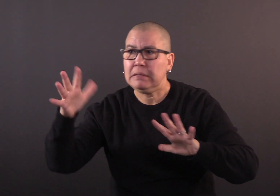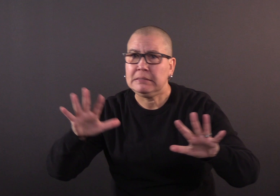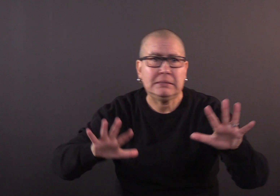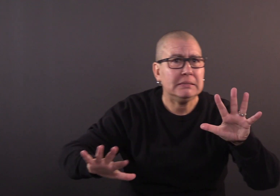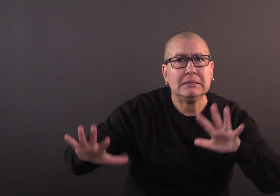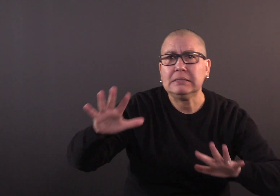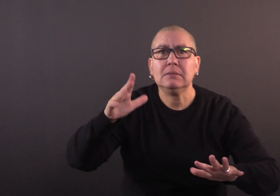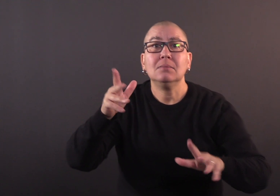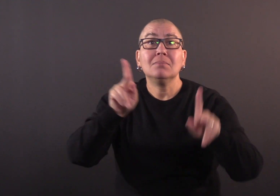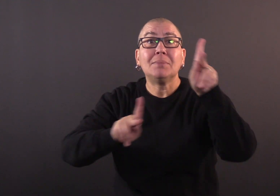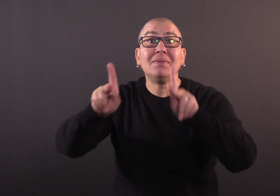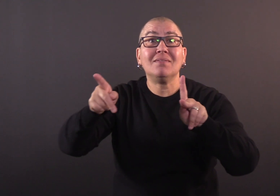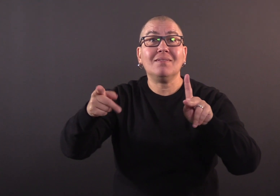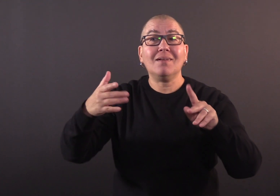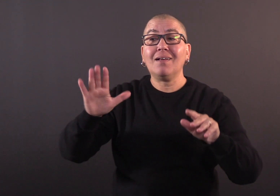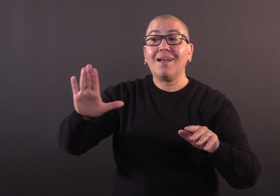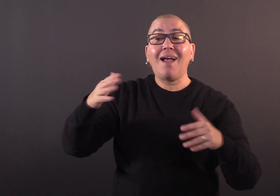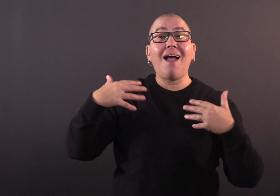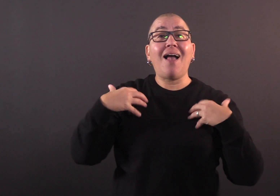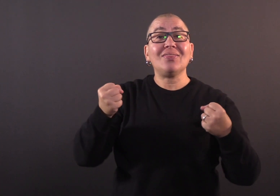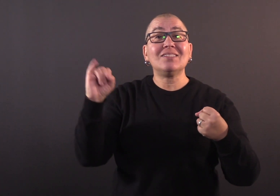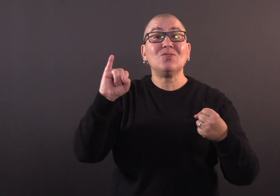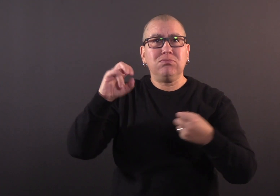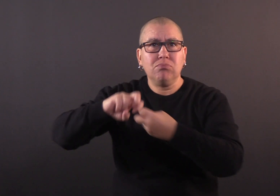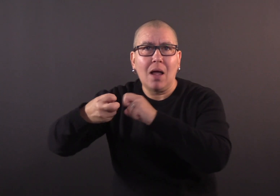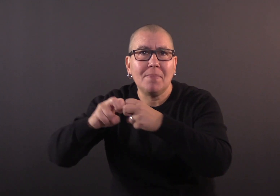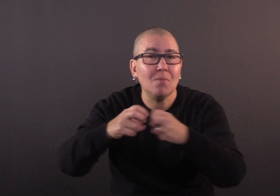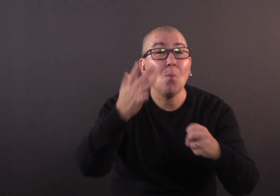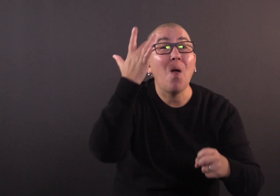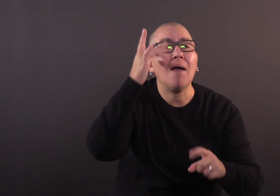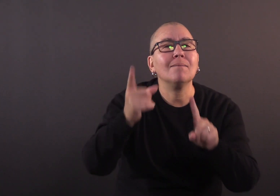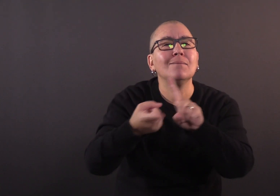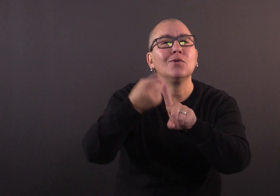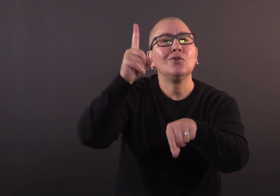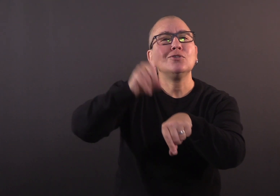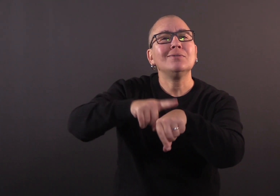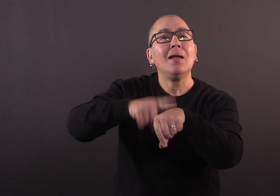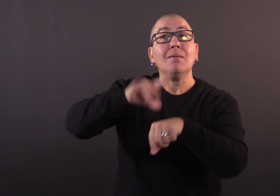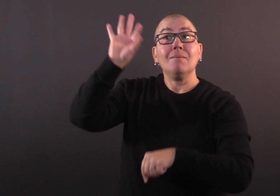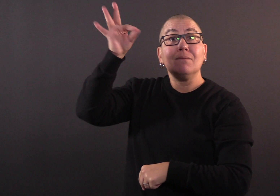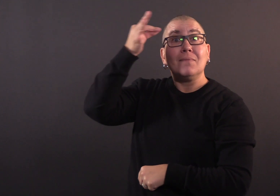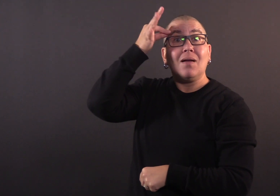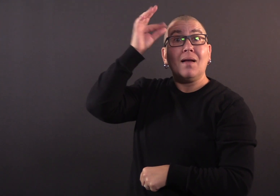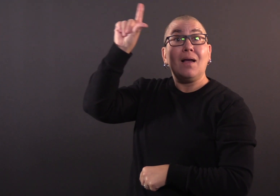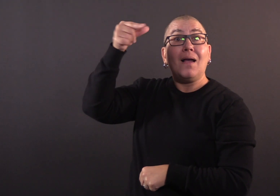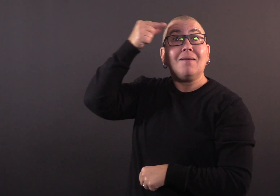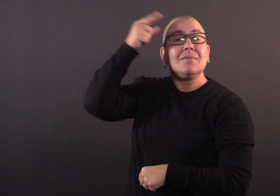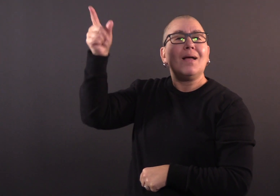the first time, the federal government isn’t buying and distributing the shots.